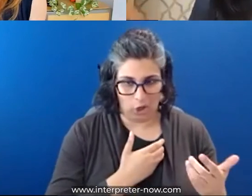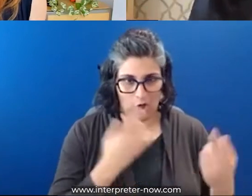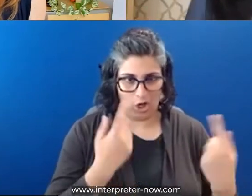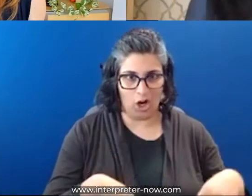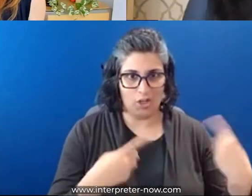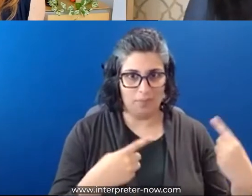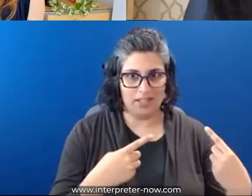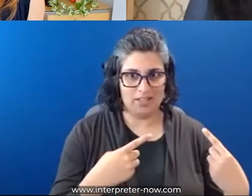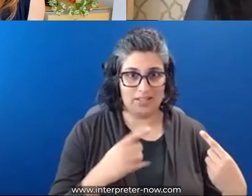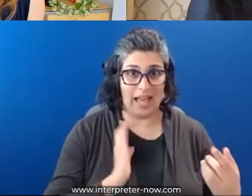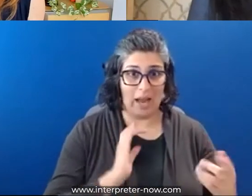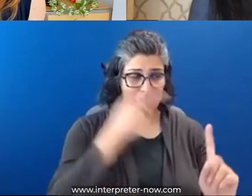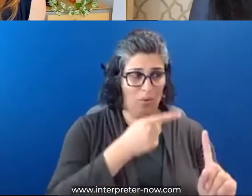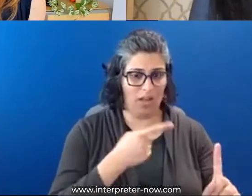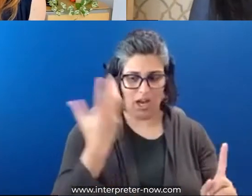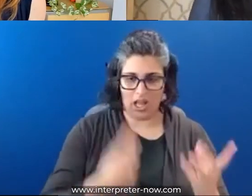Other folks can point that out in ways that we can't.